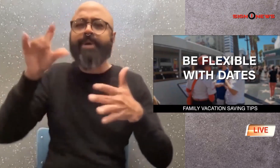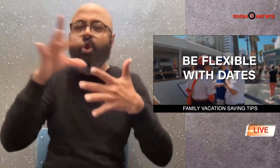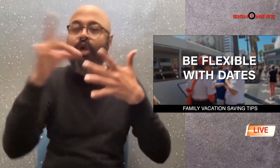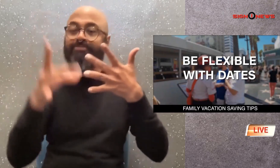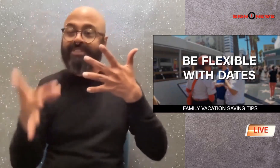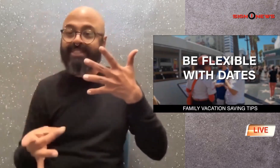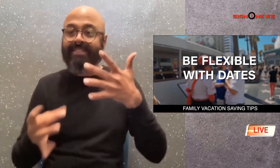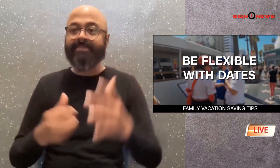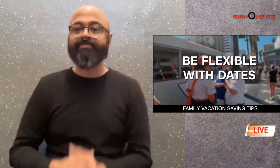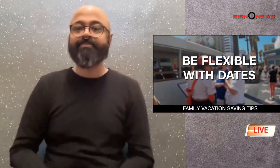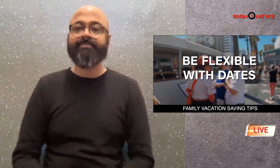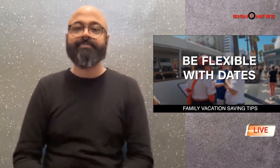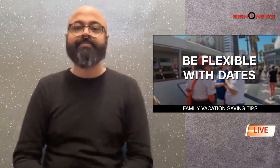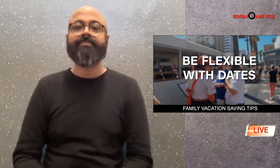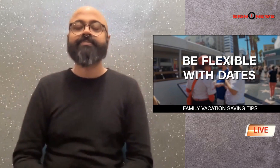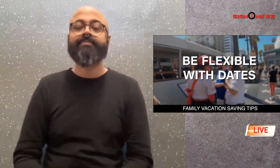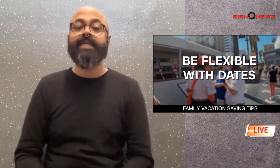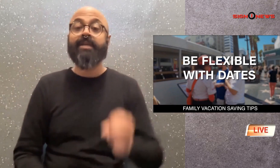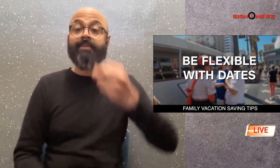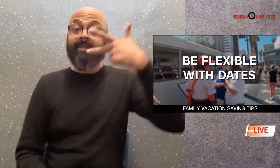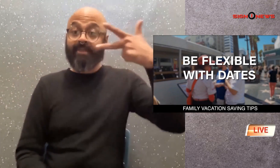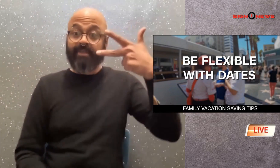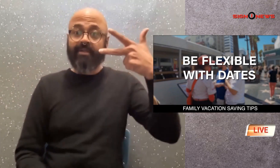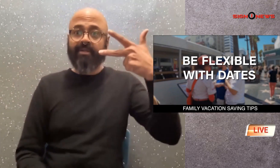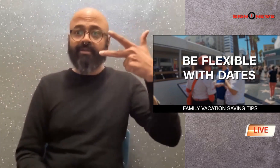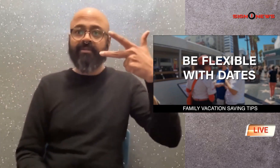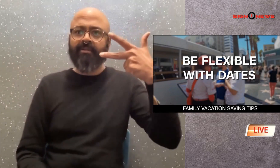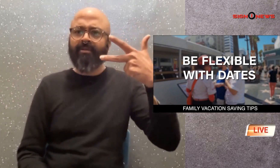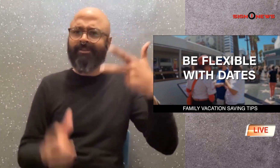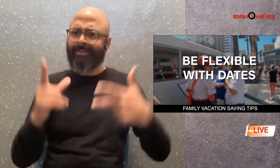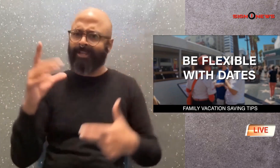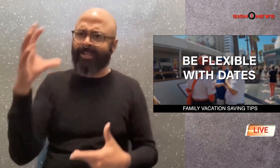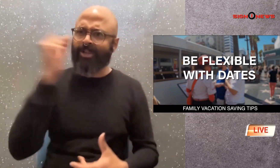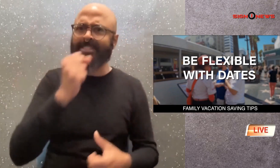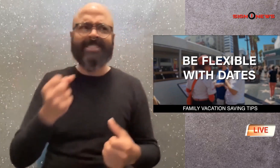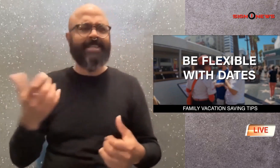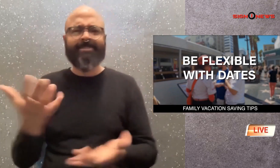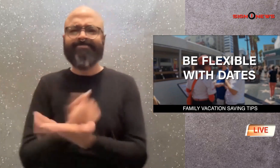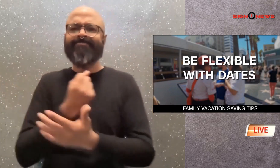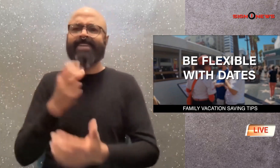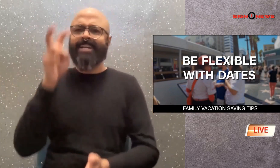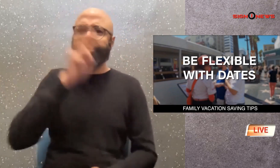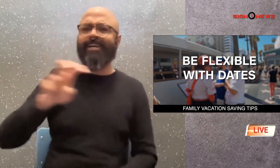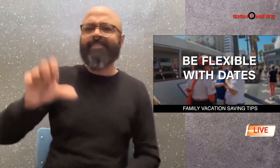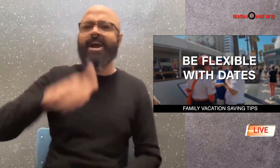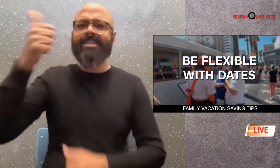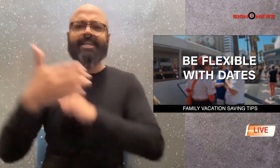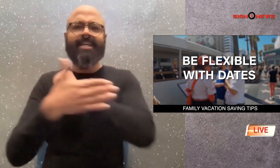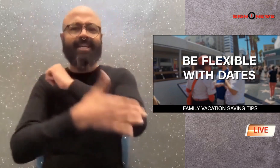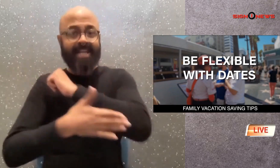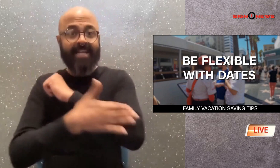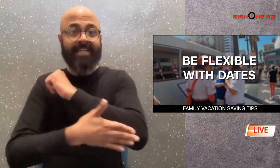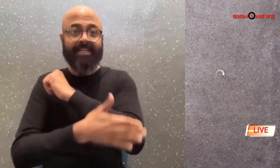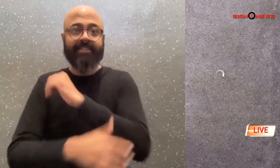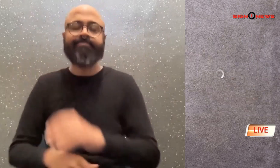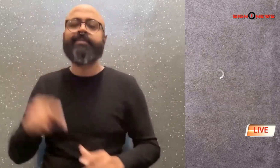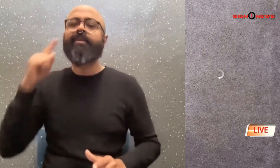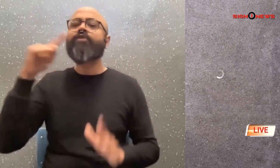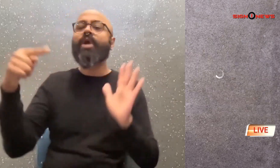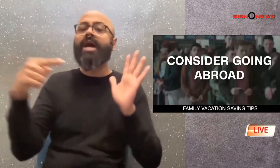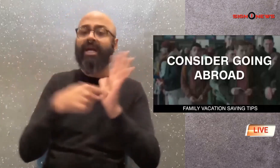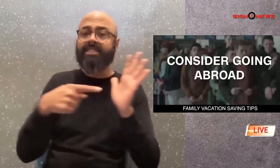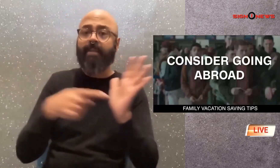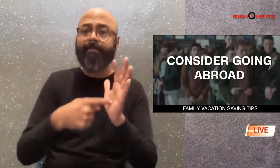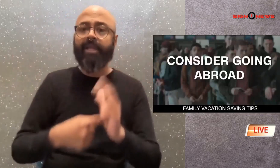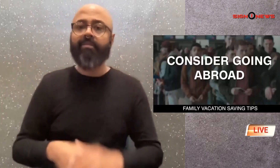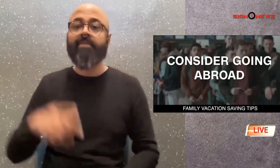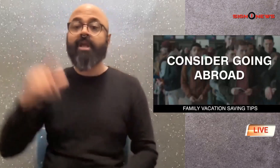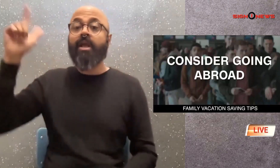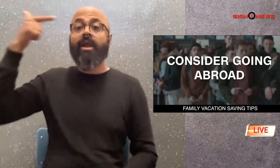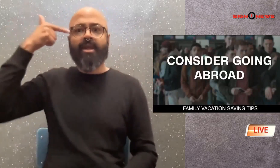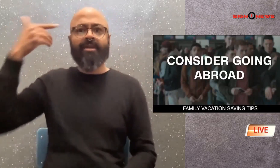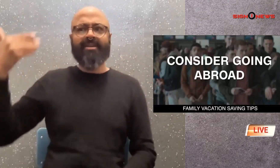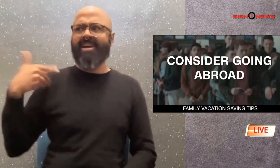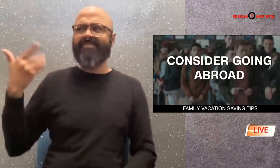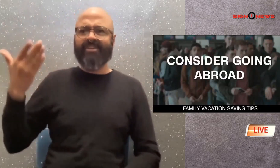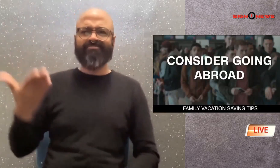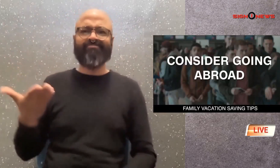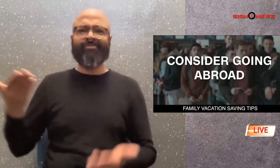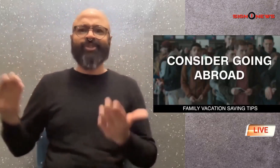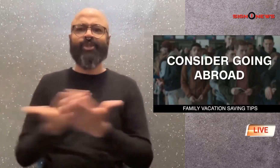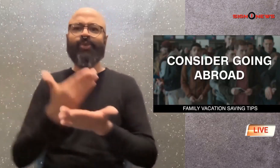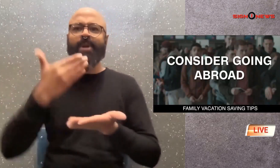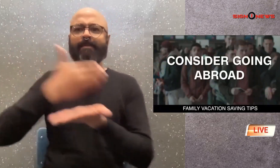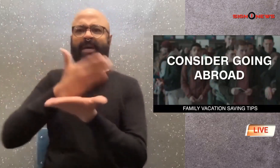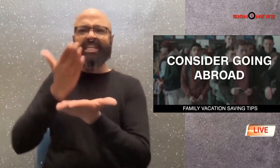to find cheaper options number three consider traveling to another country for example London